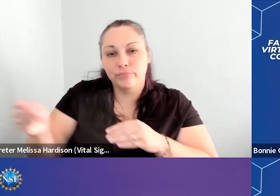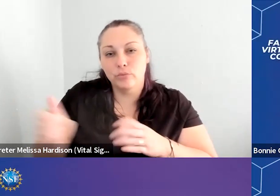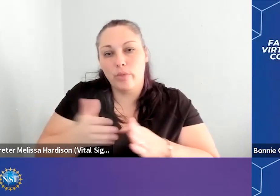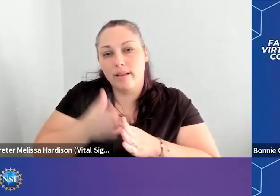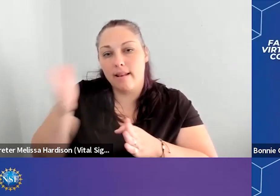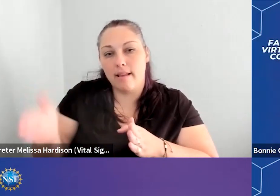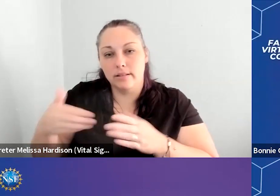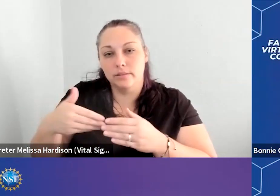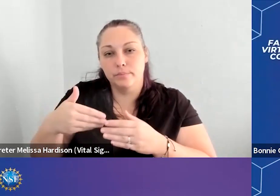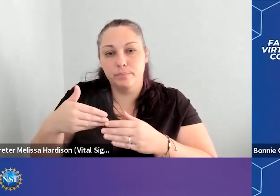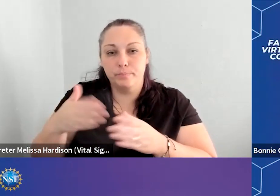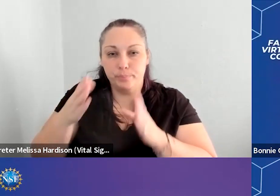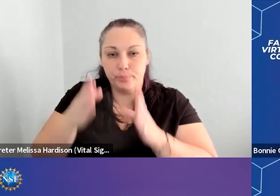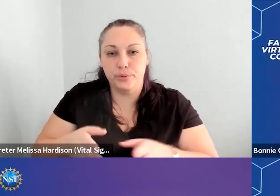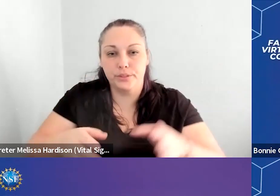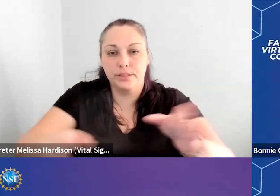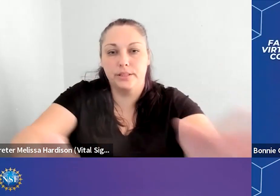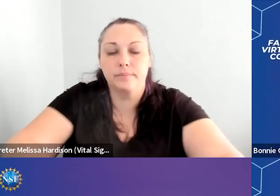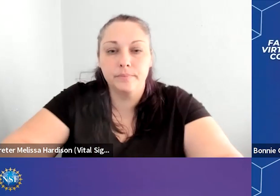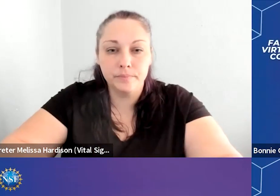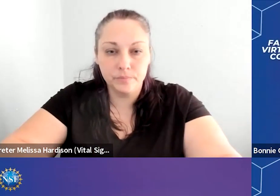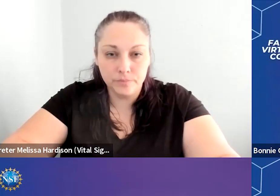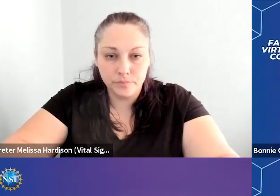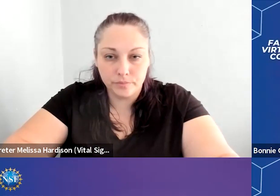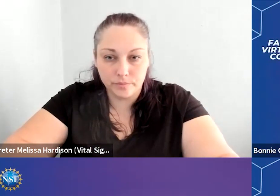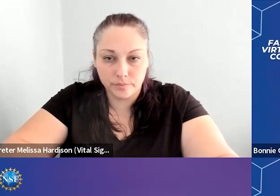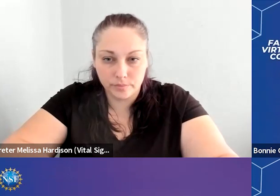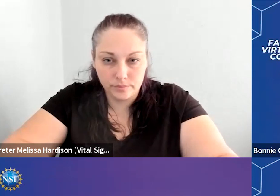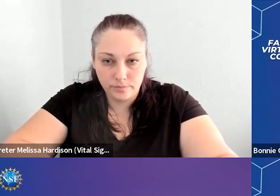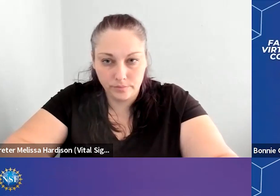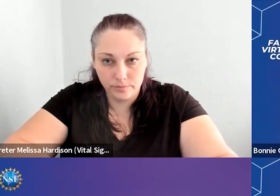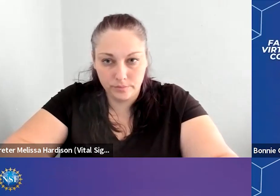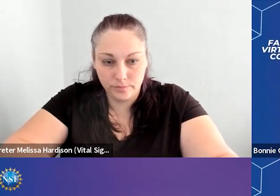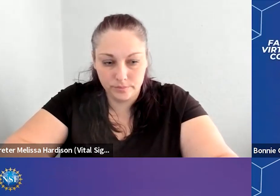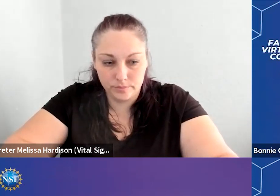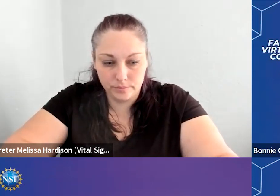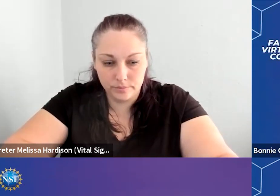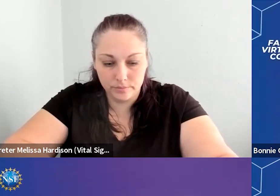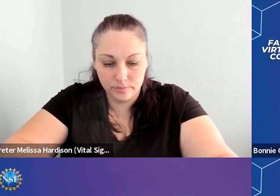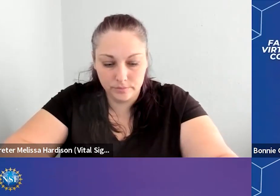Alright. So moving on, a question from Marie Gorman, what is the best way to find